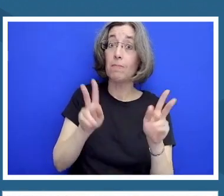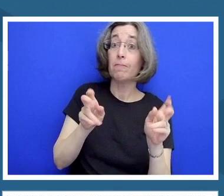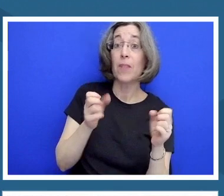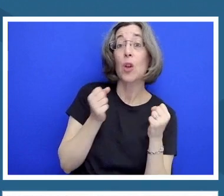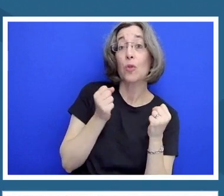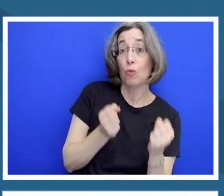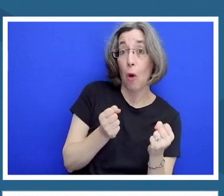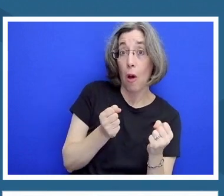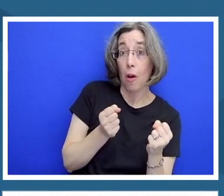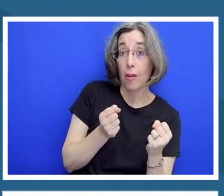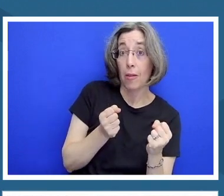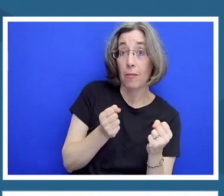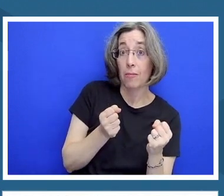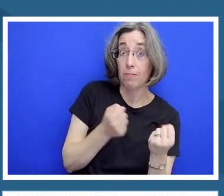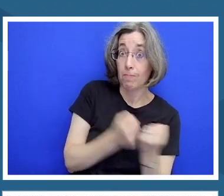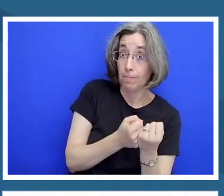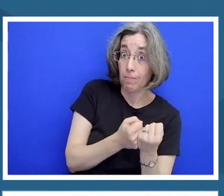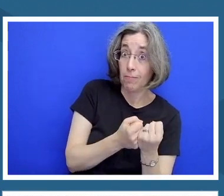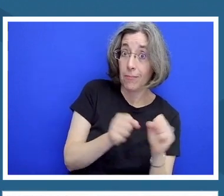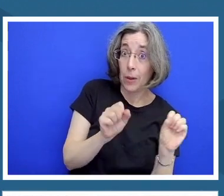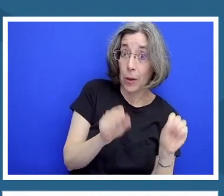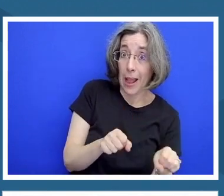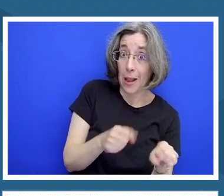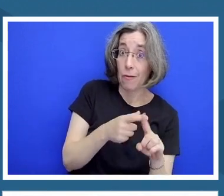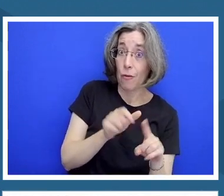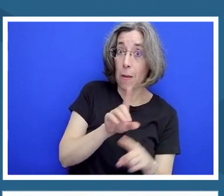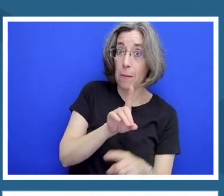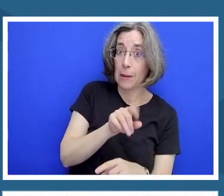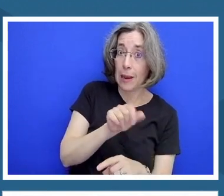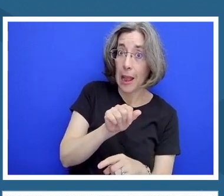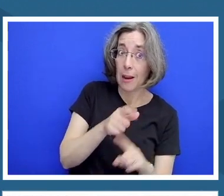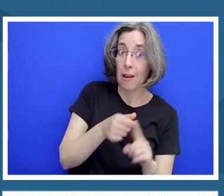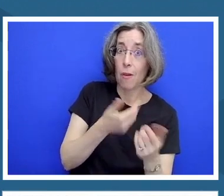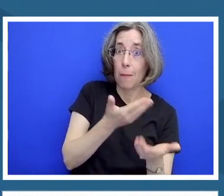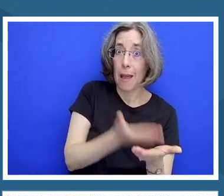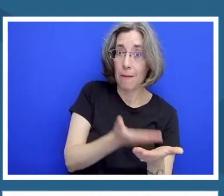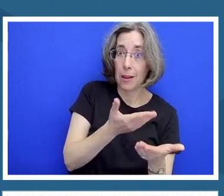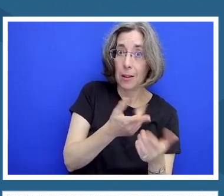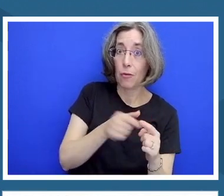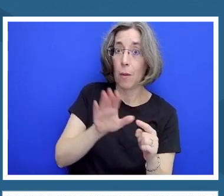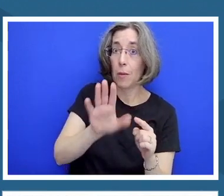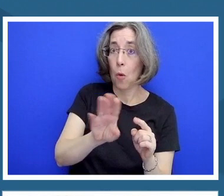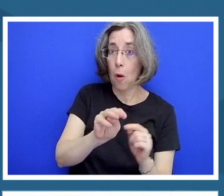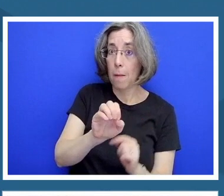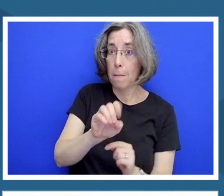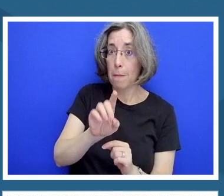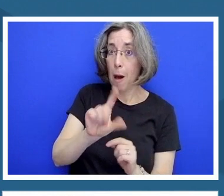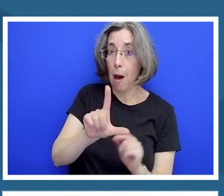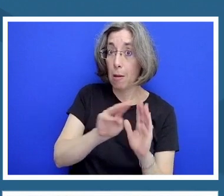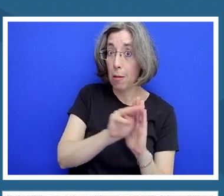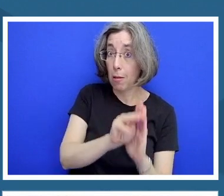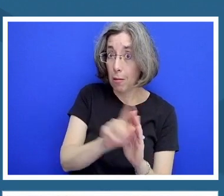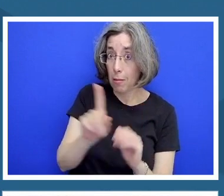based on your data and evidence and based on the model